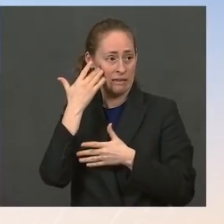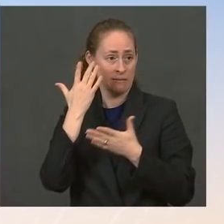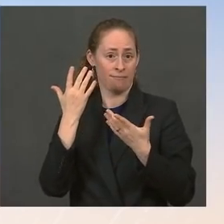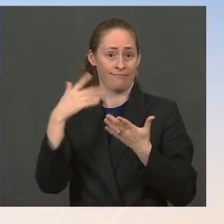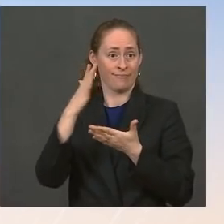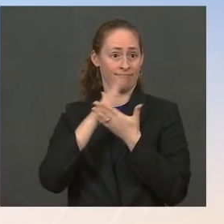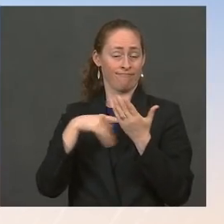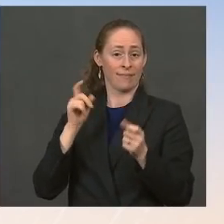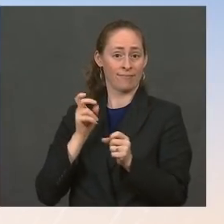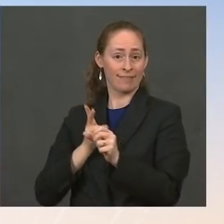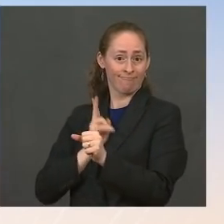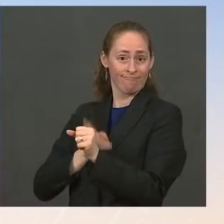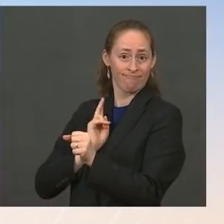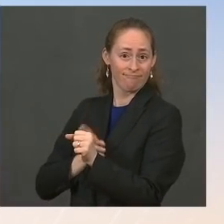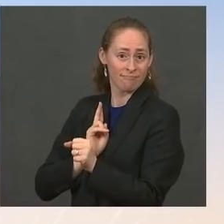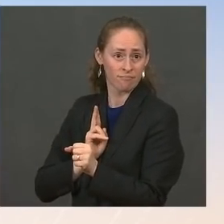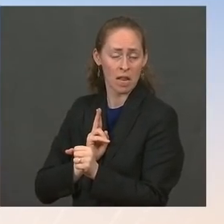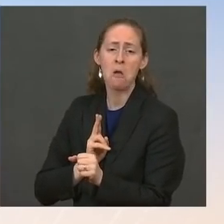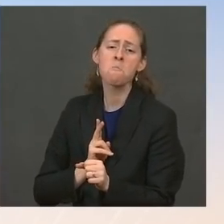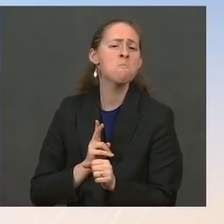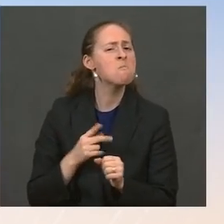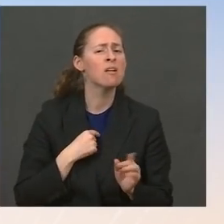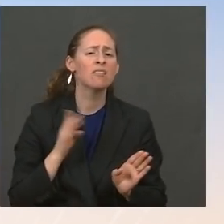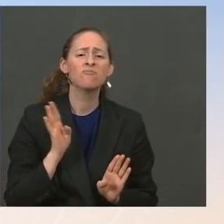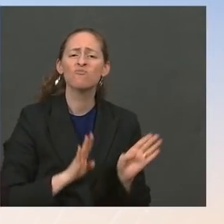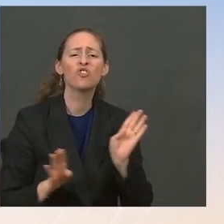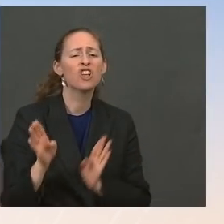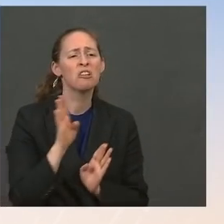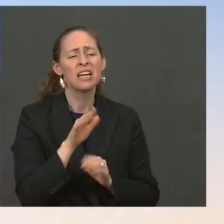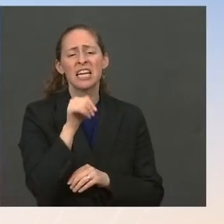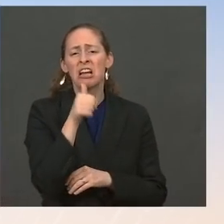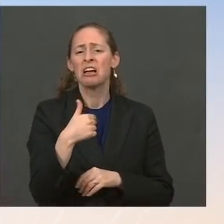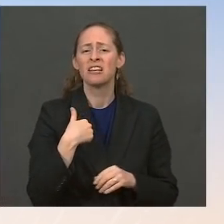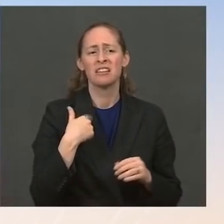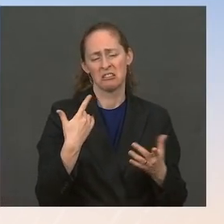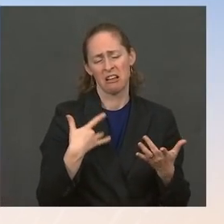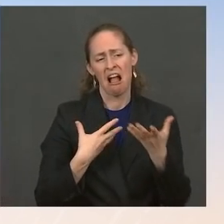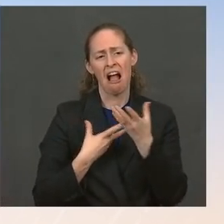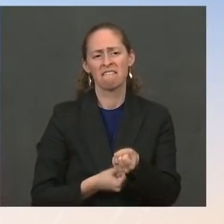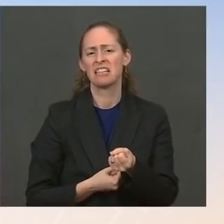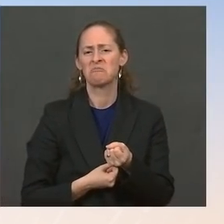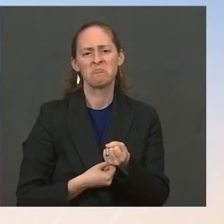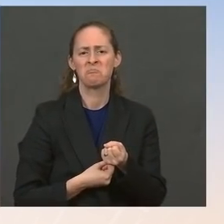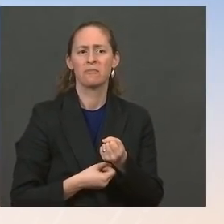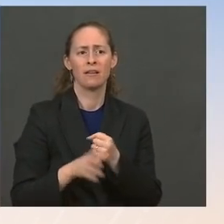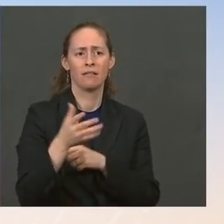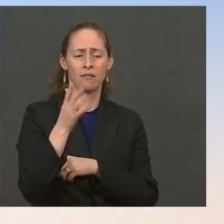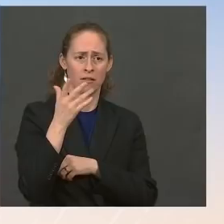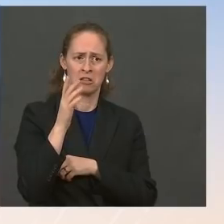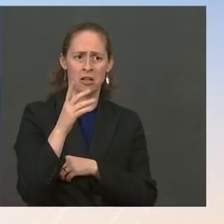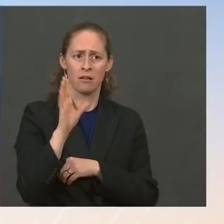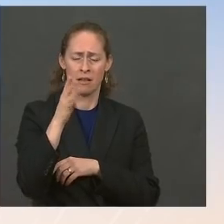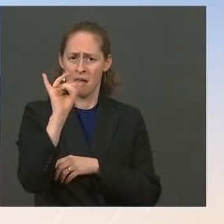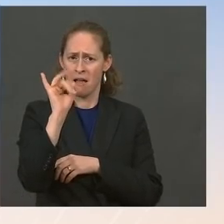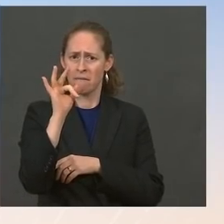Ms. Psaki: There are not. Let me give you just an update on this overall -- again, for people who haven't been paying as close attention. So, November 22nd is the deadline --